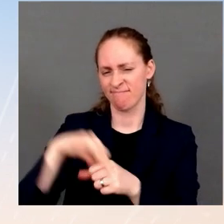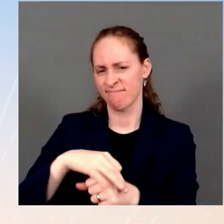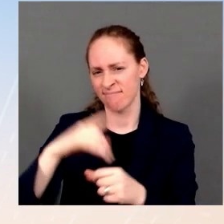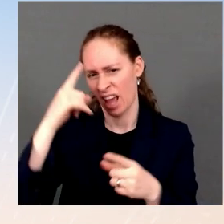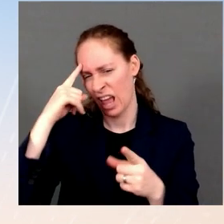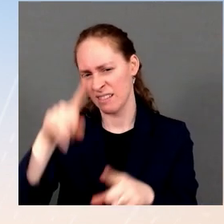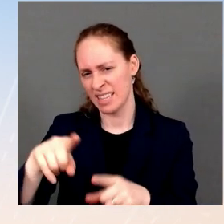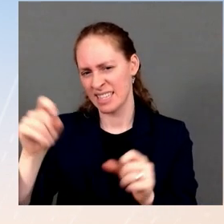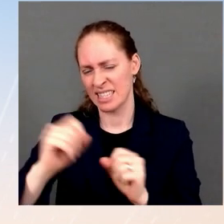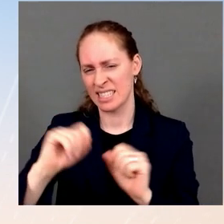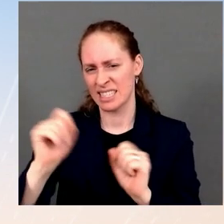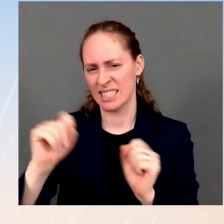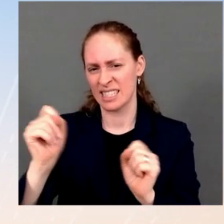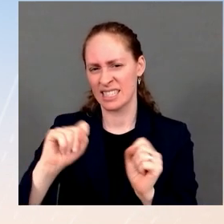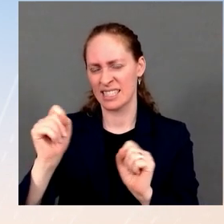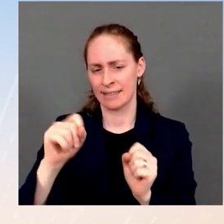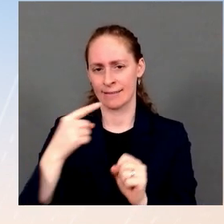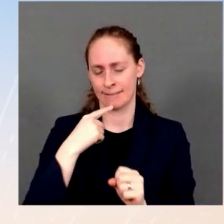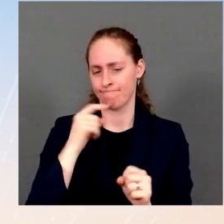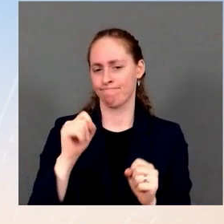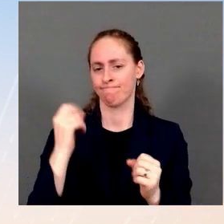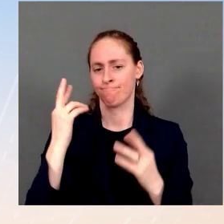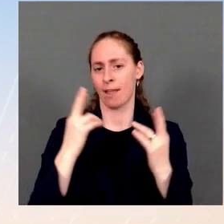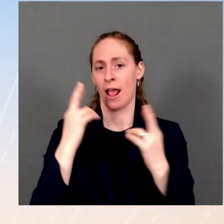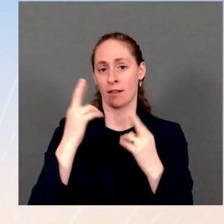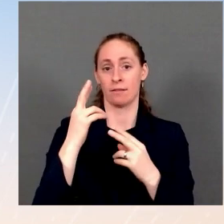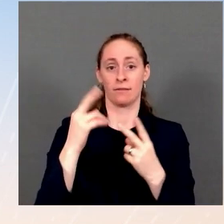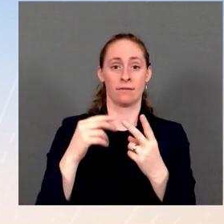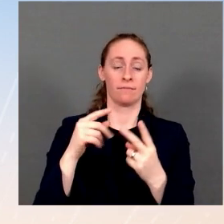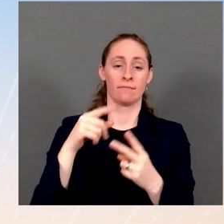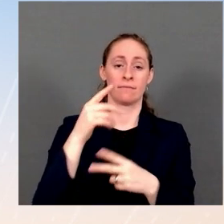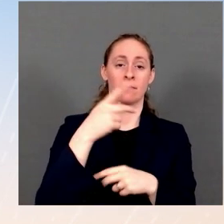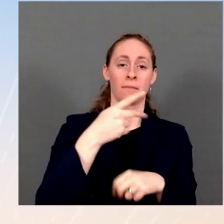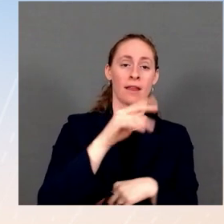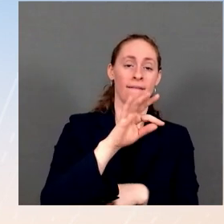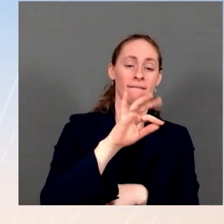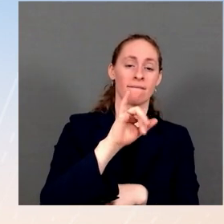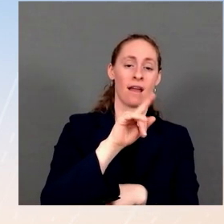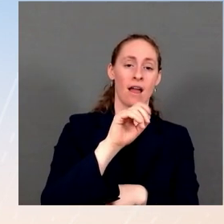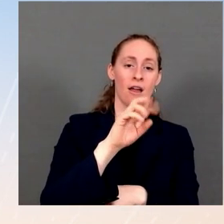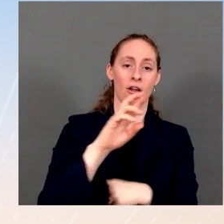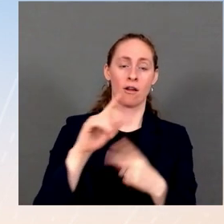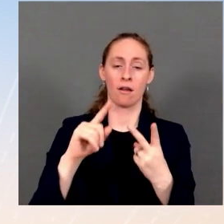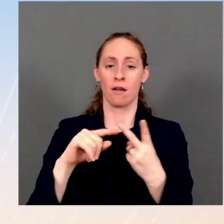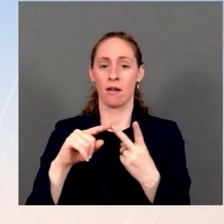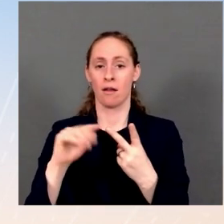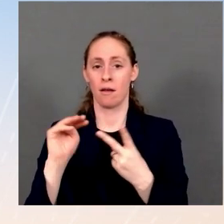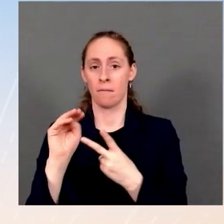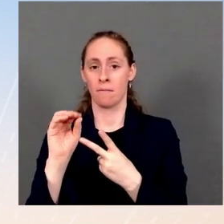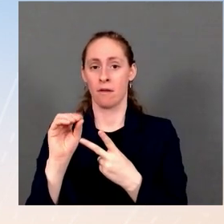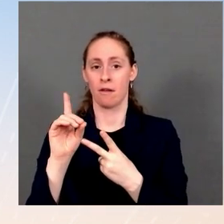Ms. Jean-Pierre: Yeah. The Press: The CDC Director will have to make a decision ultimately, and it should be announced later today, I guess.